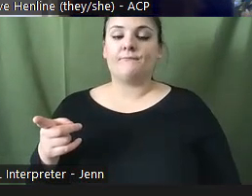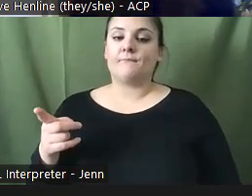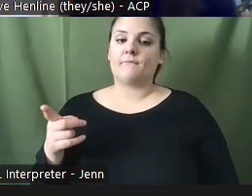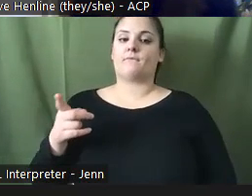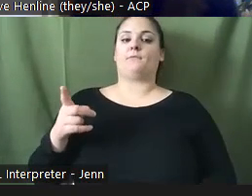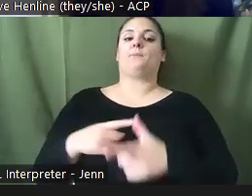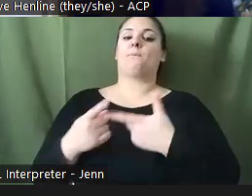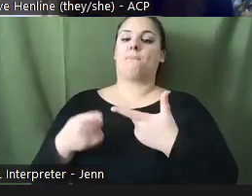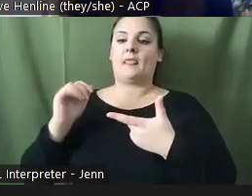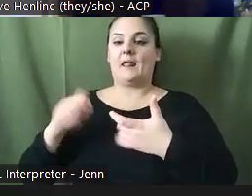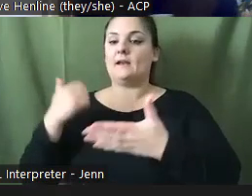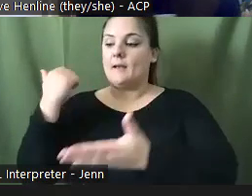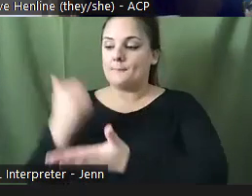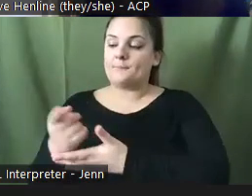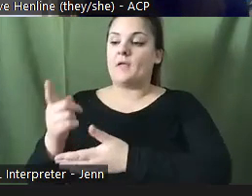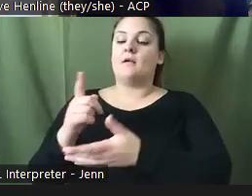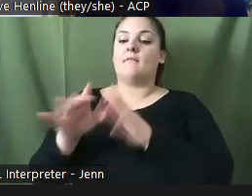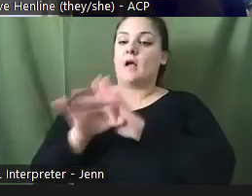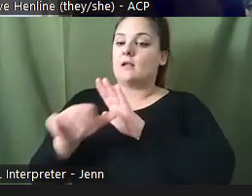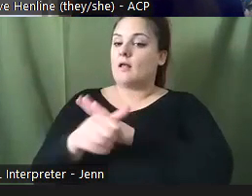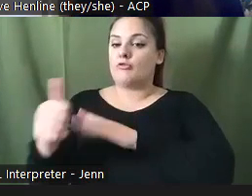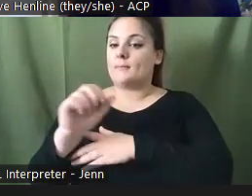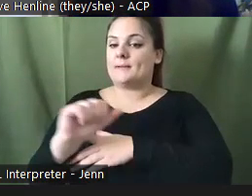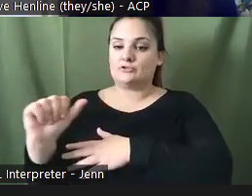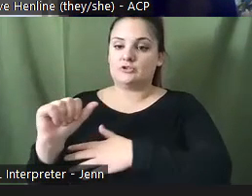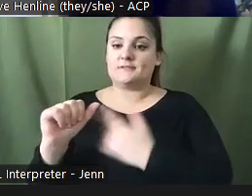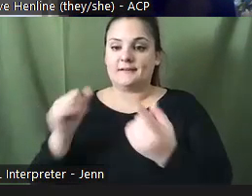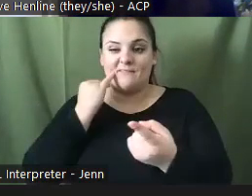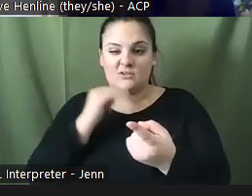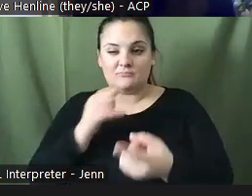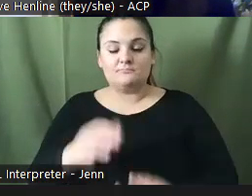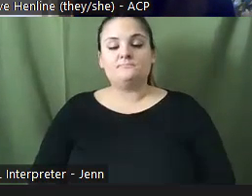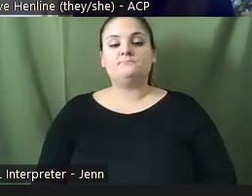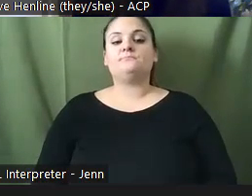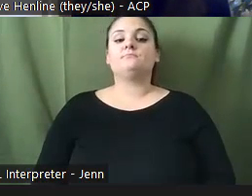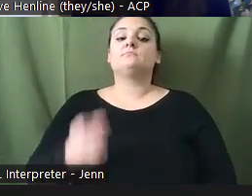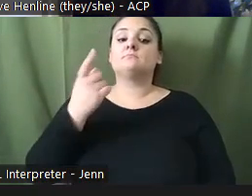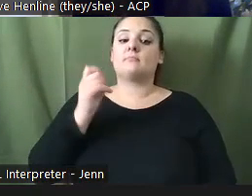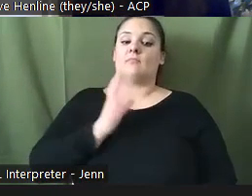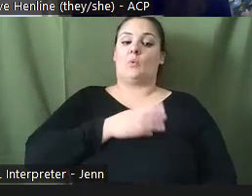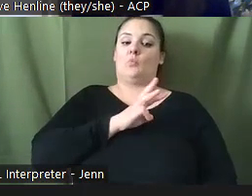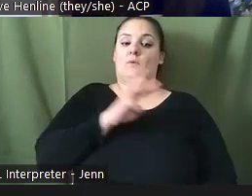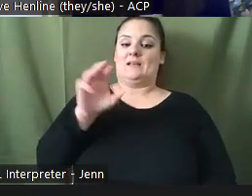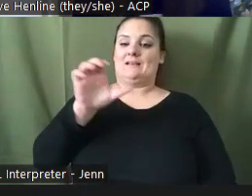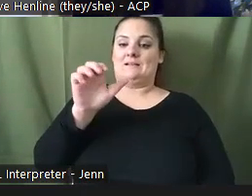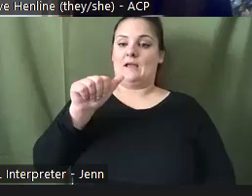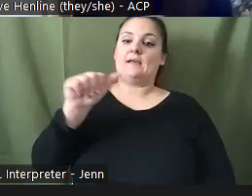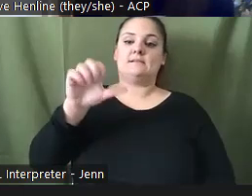elsewhere or online. And the ACP website is a wonderful resource because we have a list of all